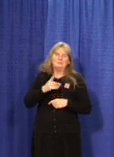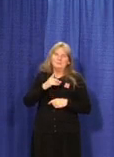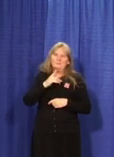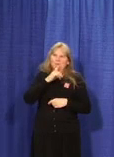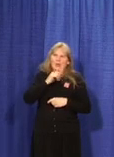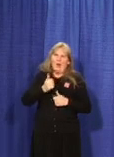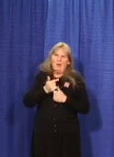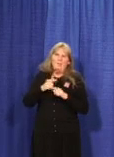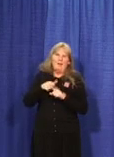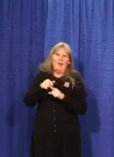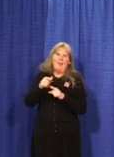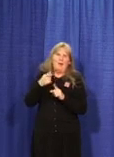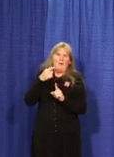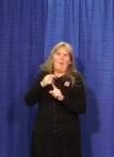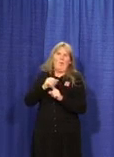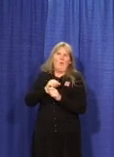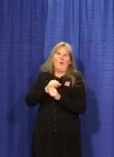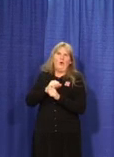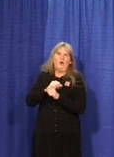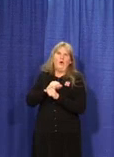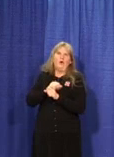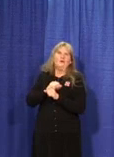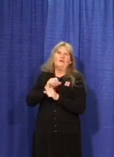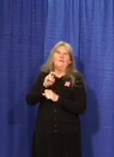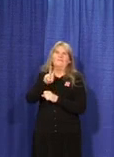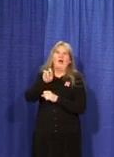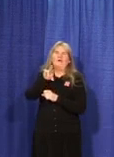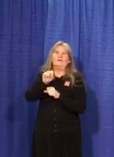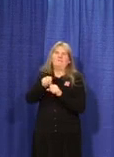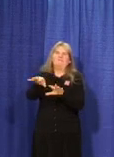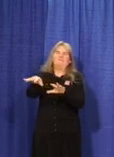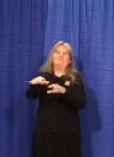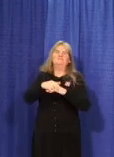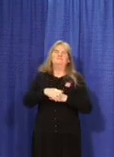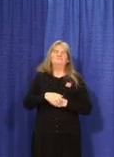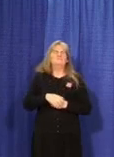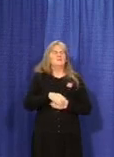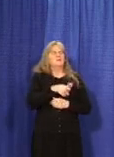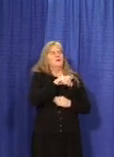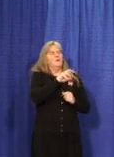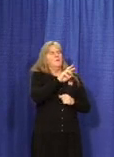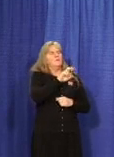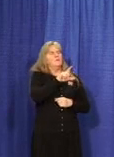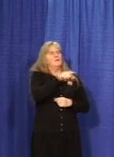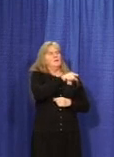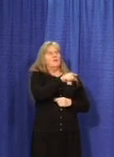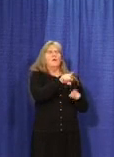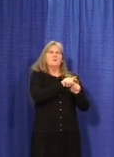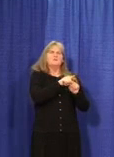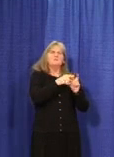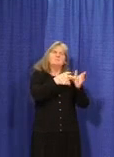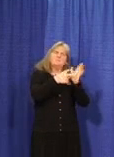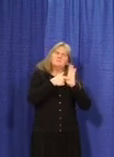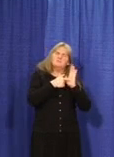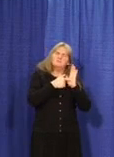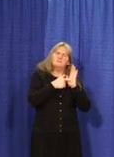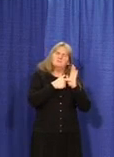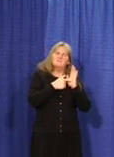they don't. Second, the Watson Lake experience shows something we already knew. We are no different from